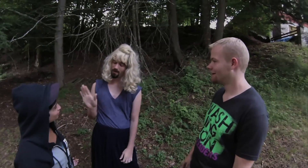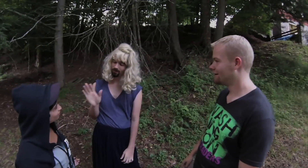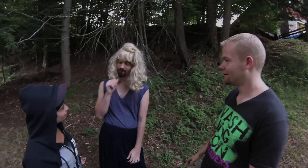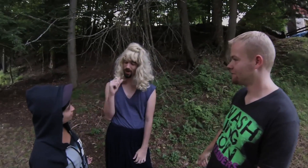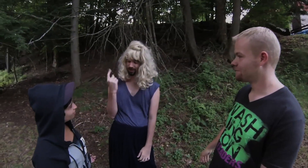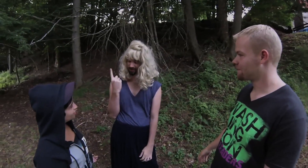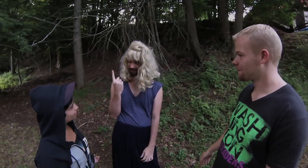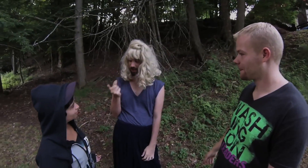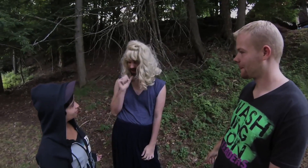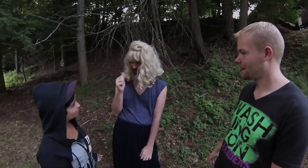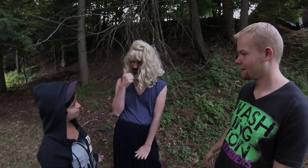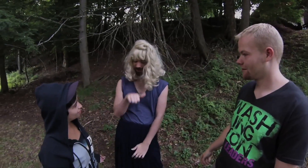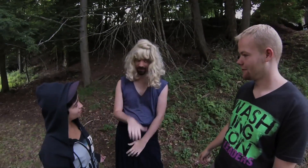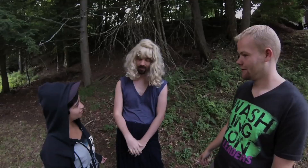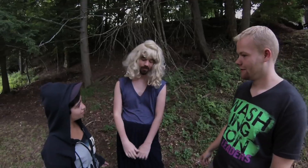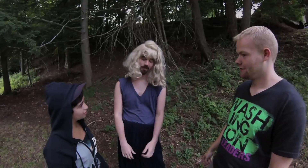You don't understand, you're not a girl.